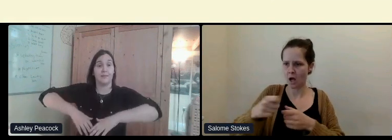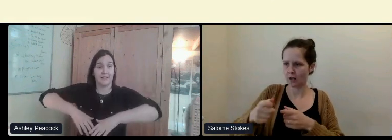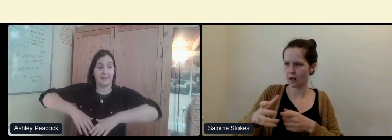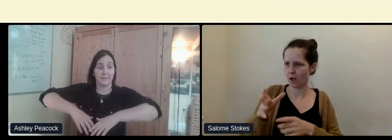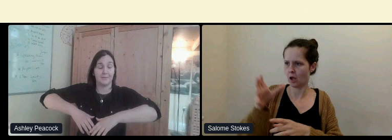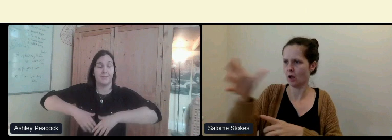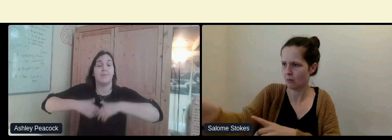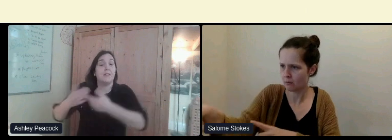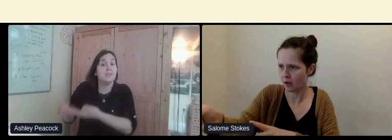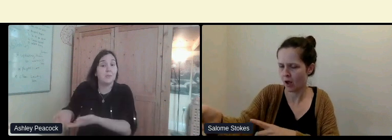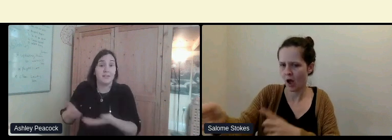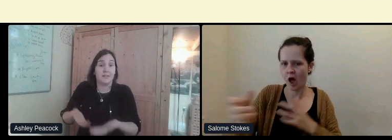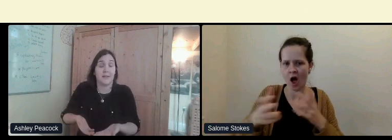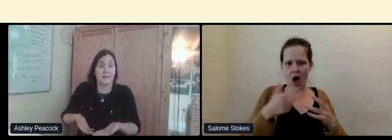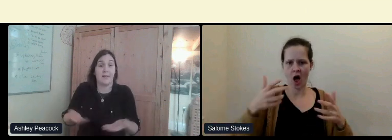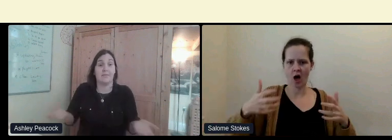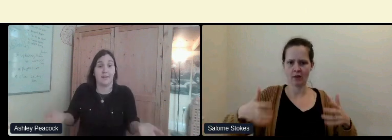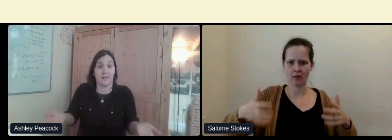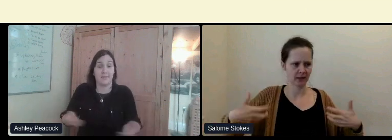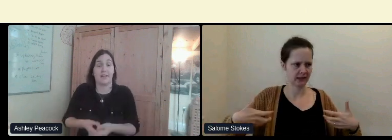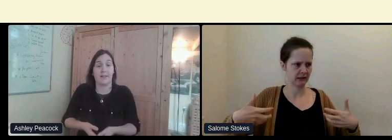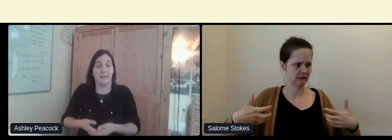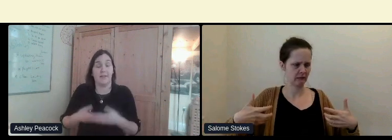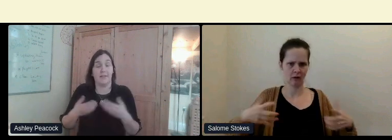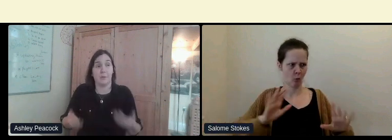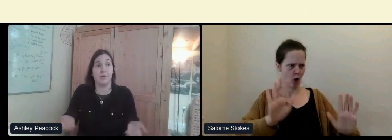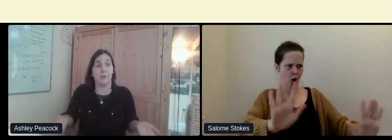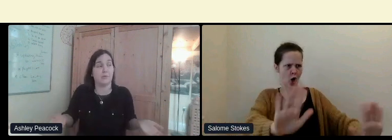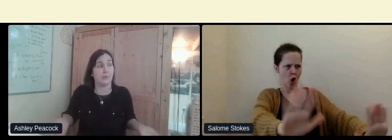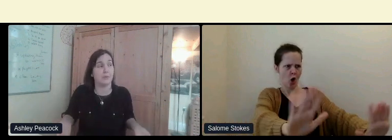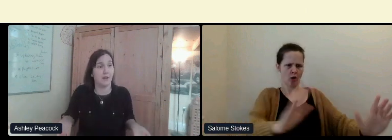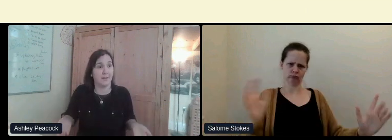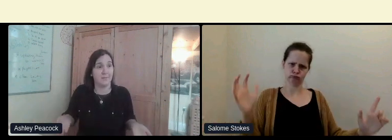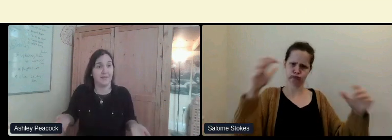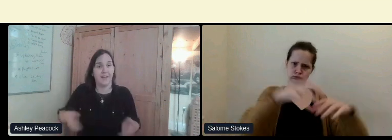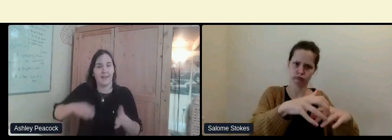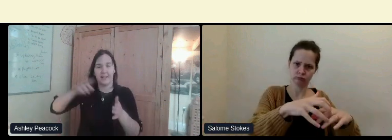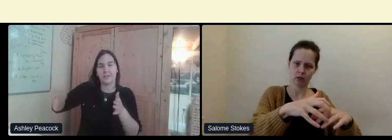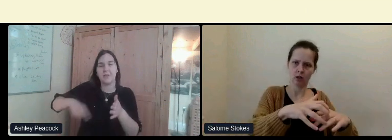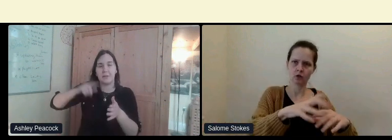from getting it. So that new monkey came in and realised okay don't go for the banana. Slowly